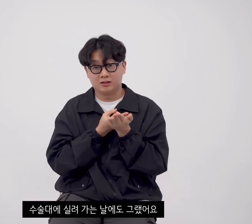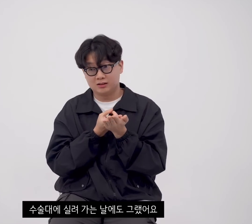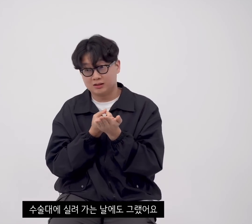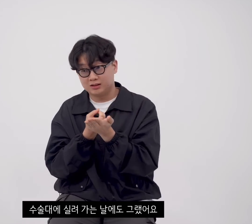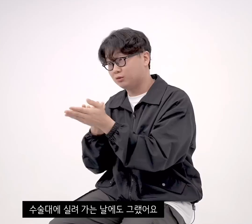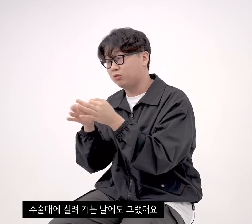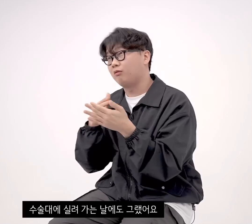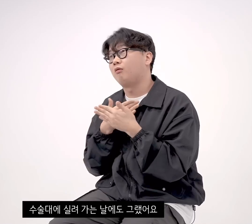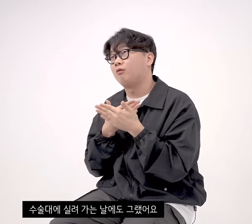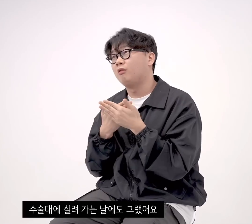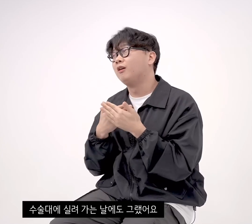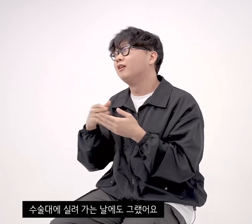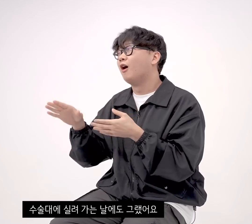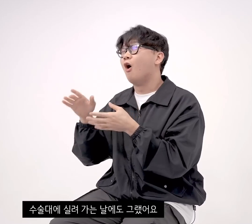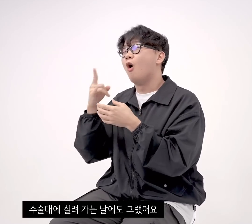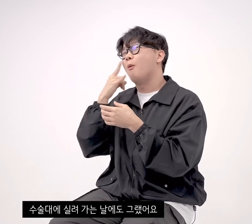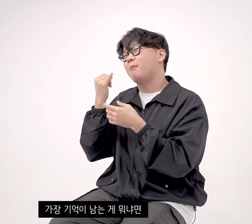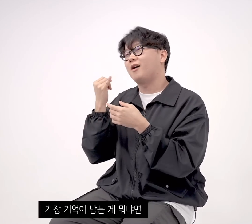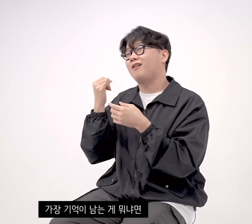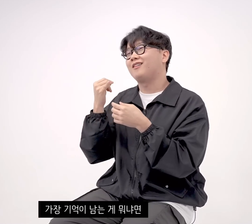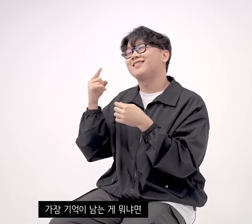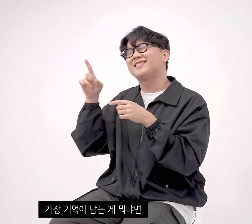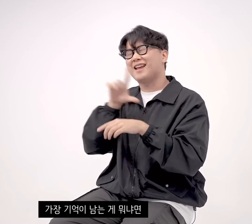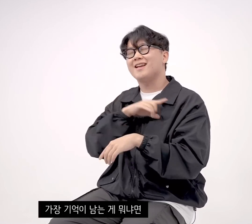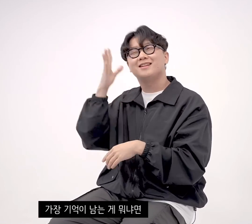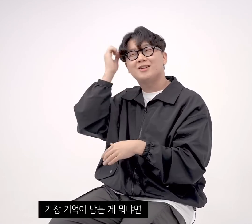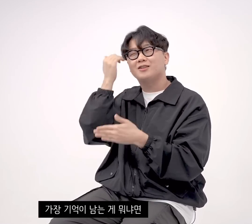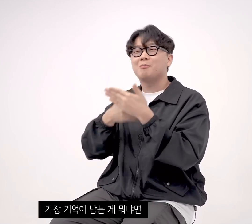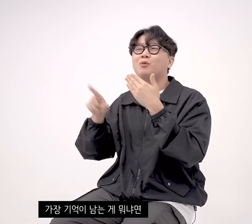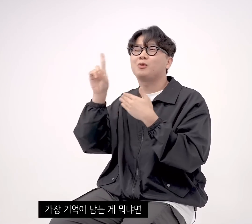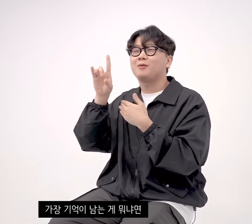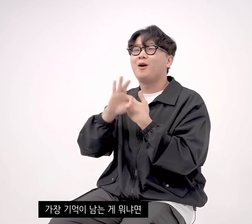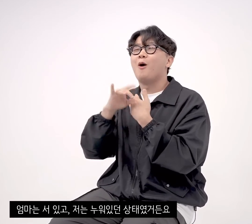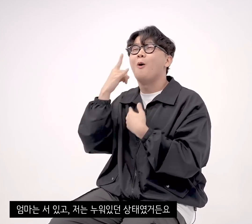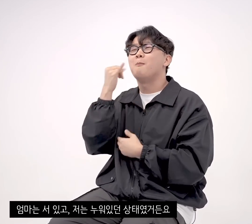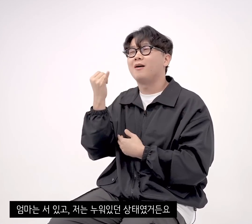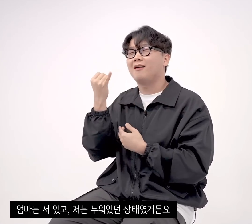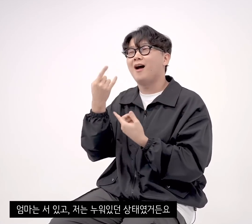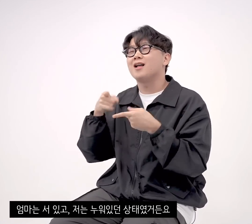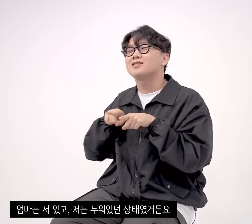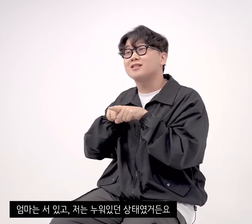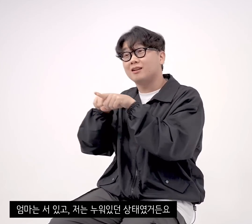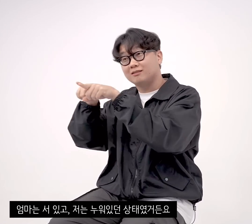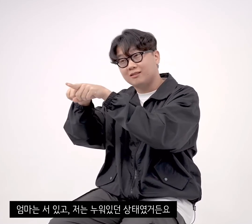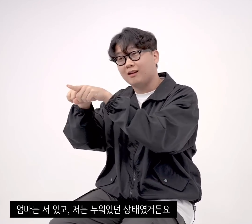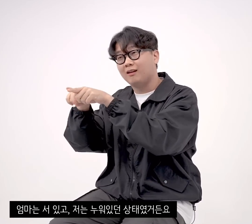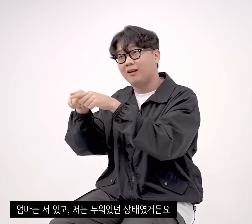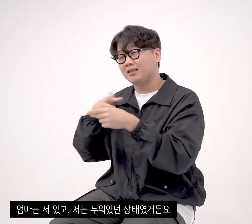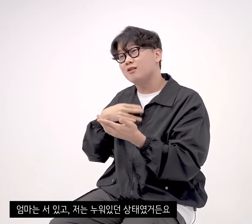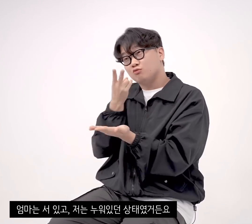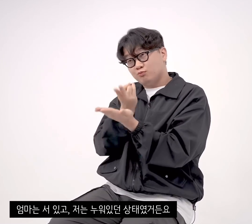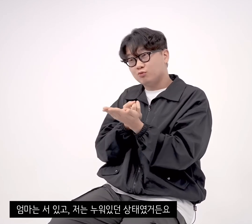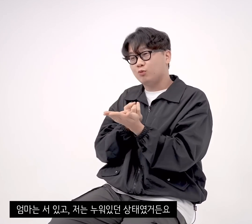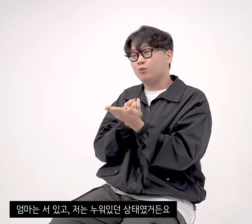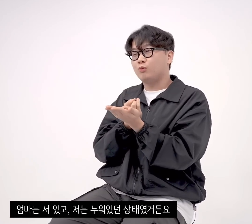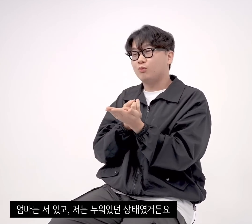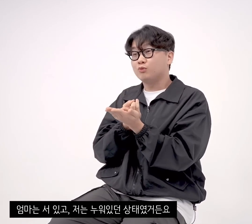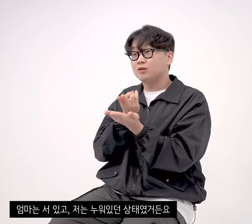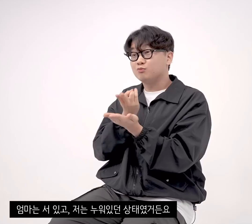I was the same even on the day I was taken to the operating table. What I remember is that my mom was standing and I was lying down.